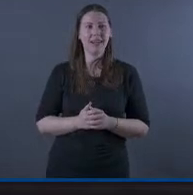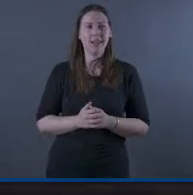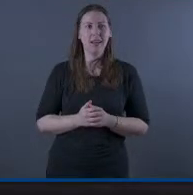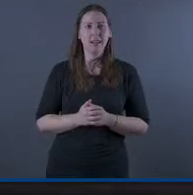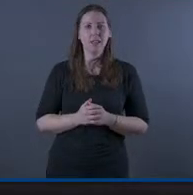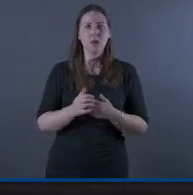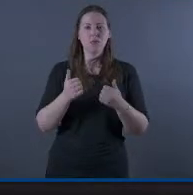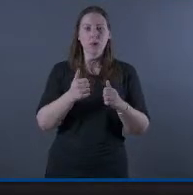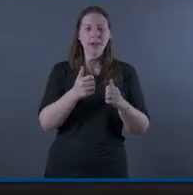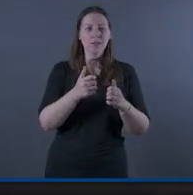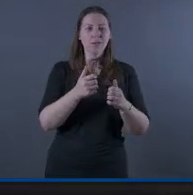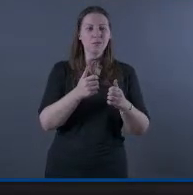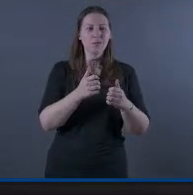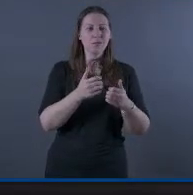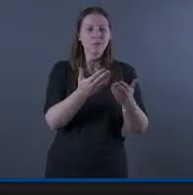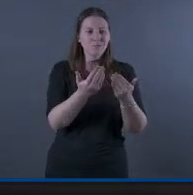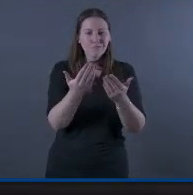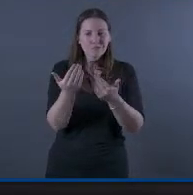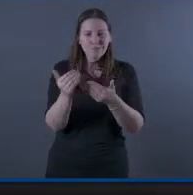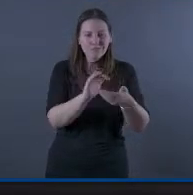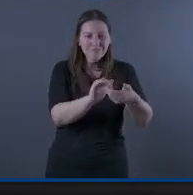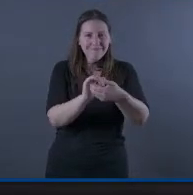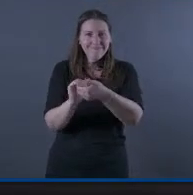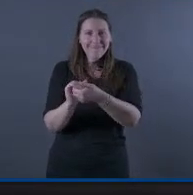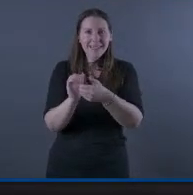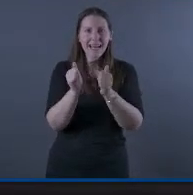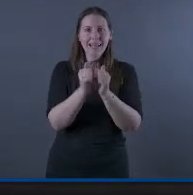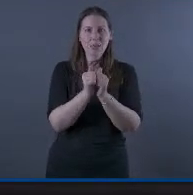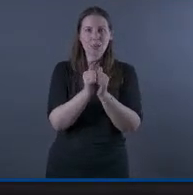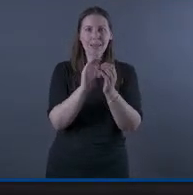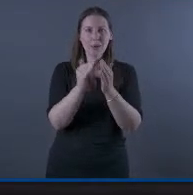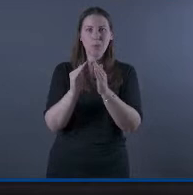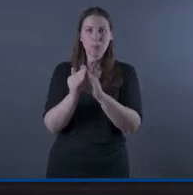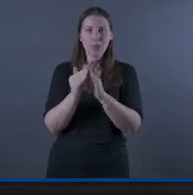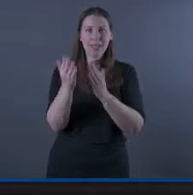trying to target assistance during our clinic flow